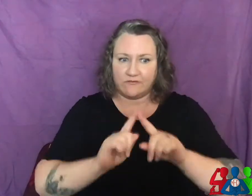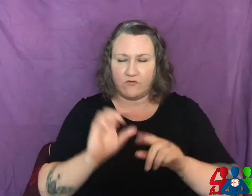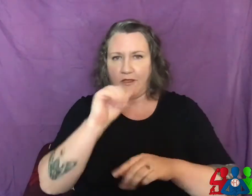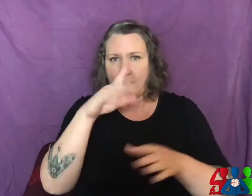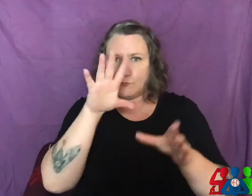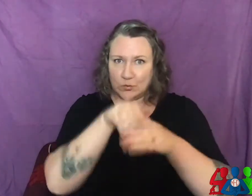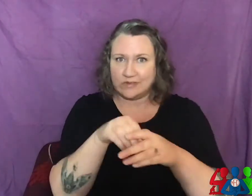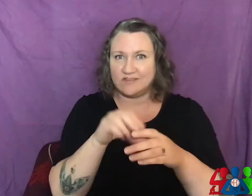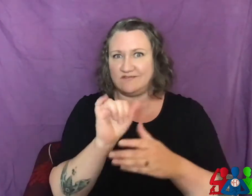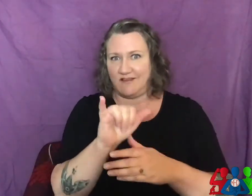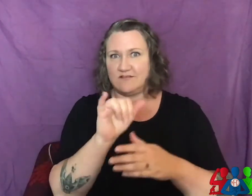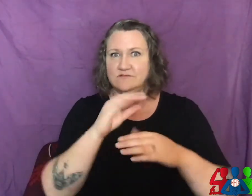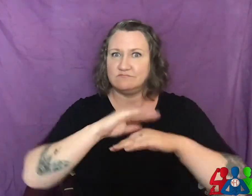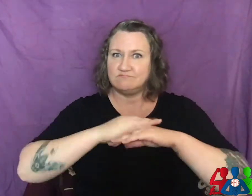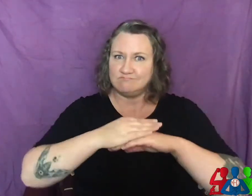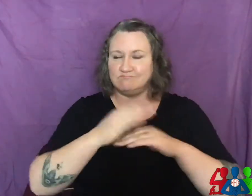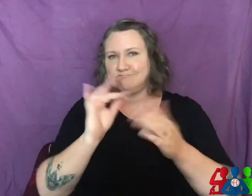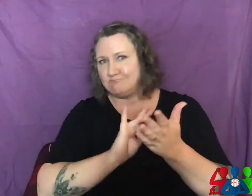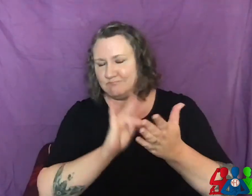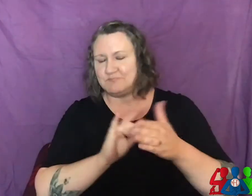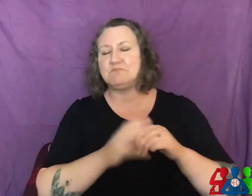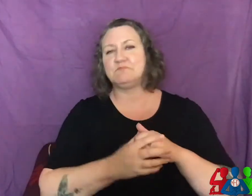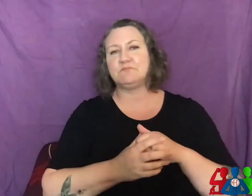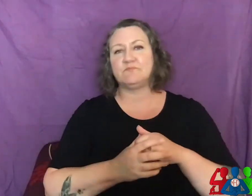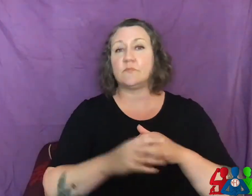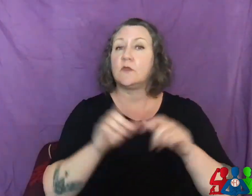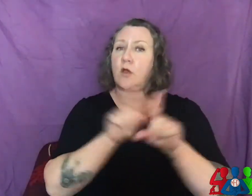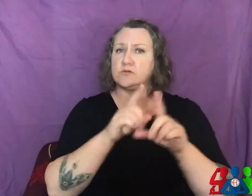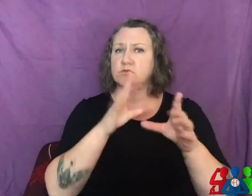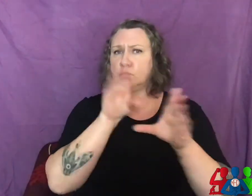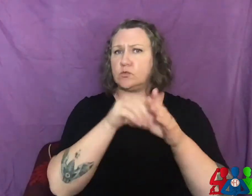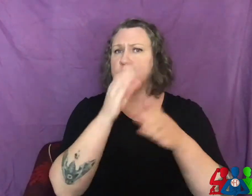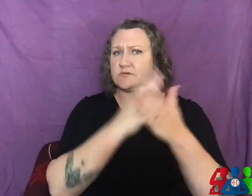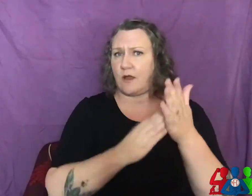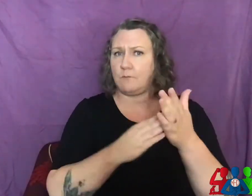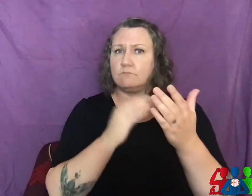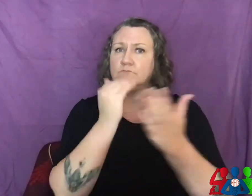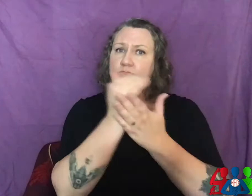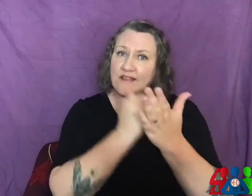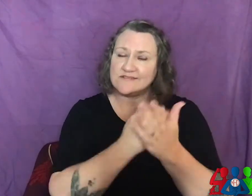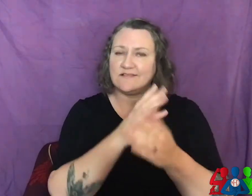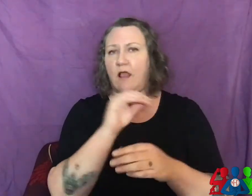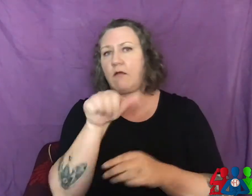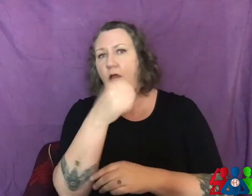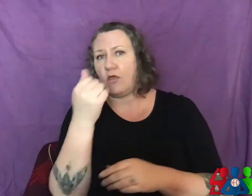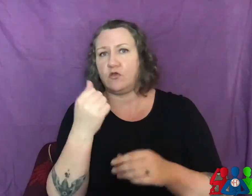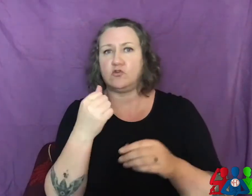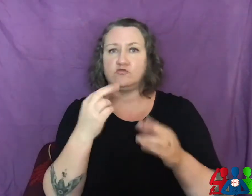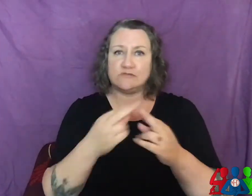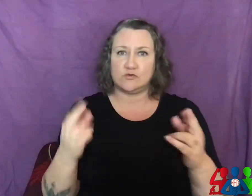laptops in your classroom. They also provide training on some of the apps that are included. And